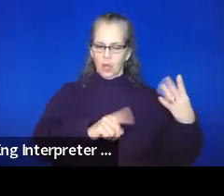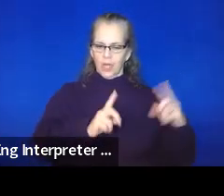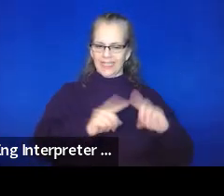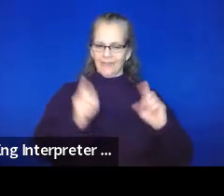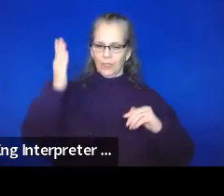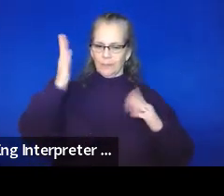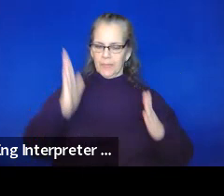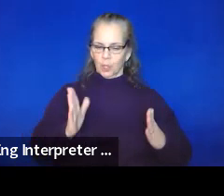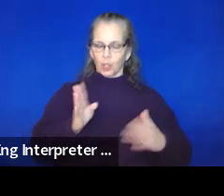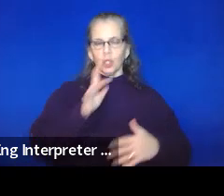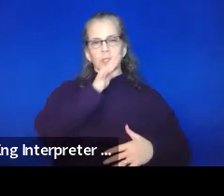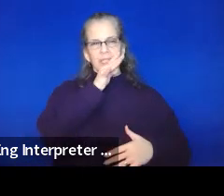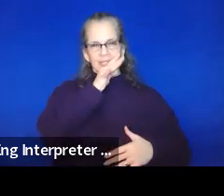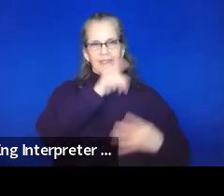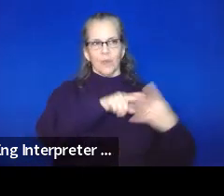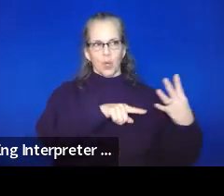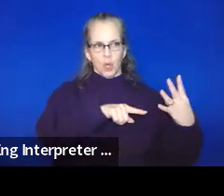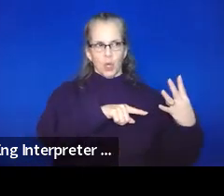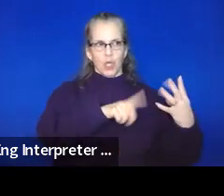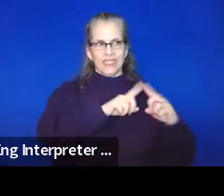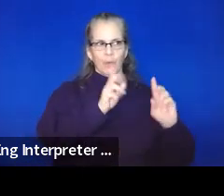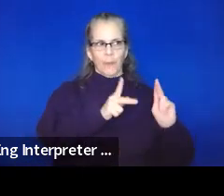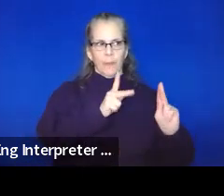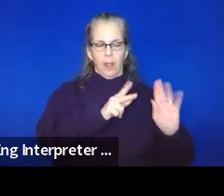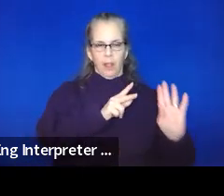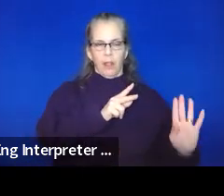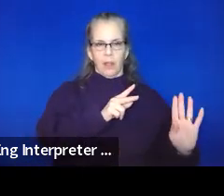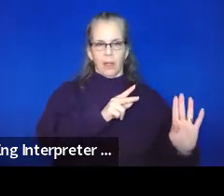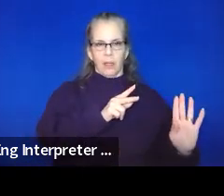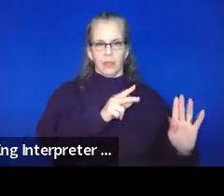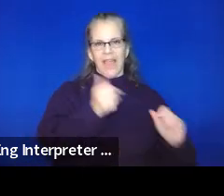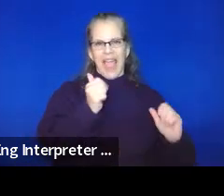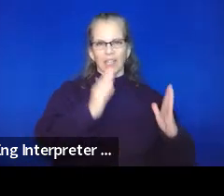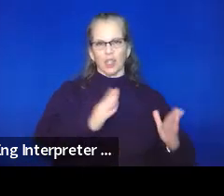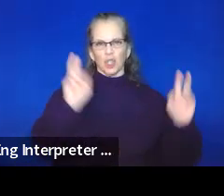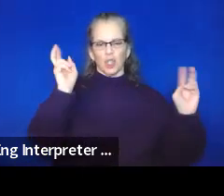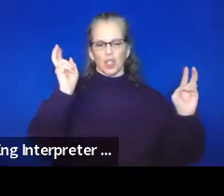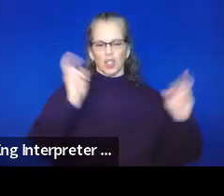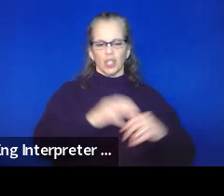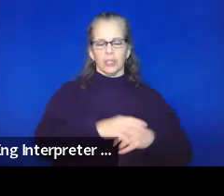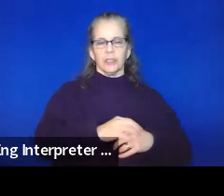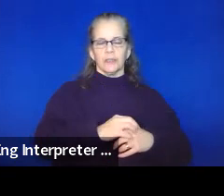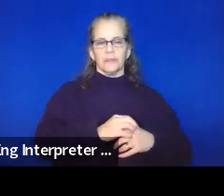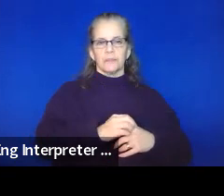speaker, and then we had the patients sorry, we had the actors act out an emotion for each